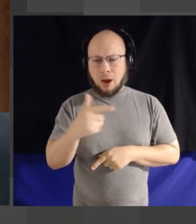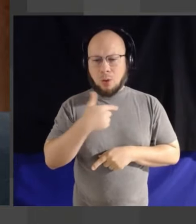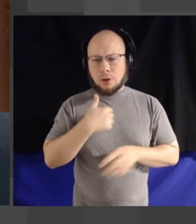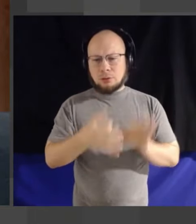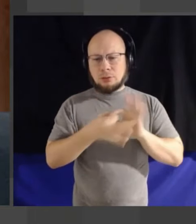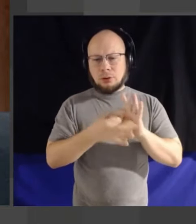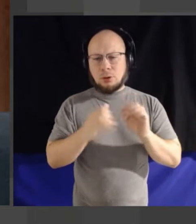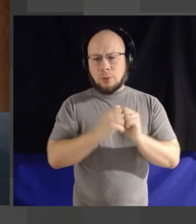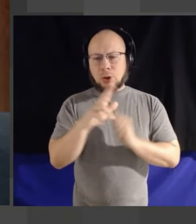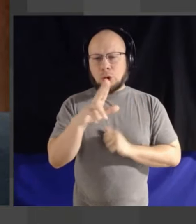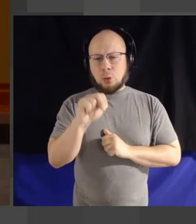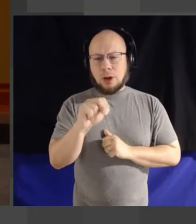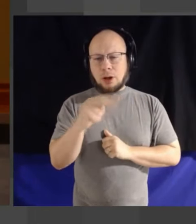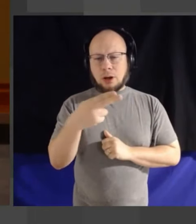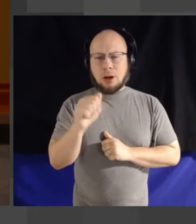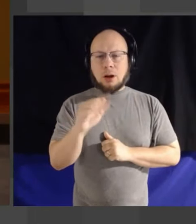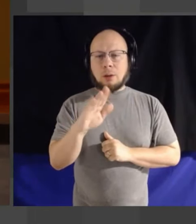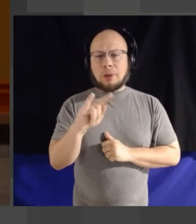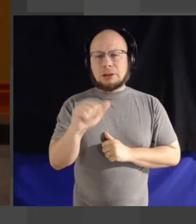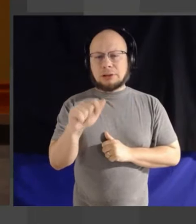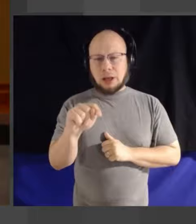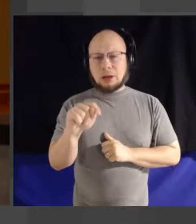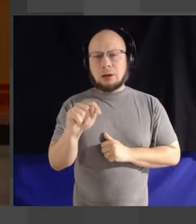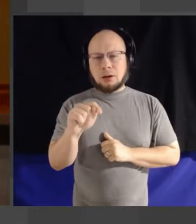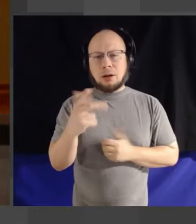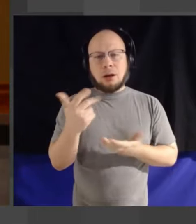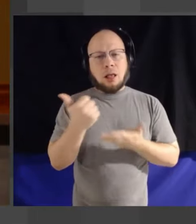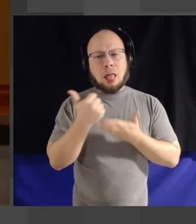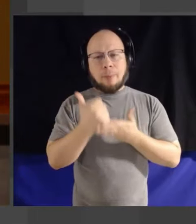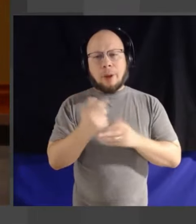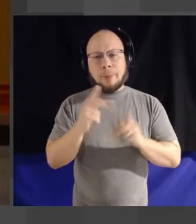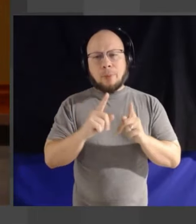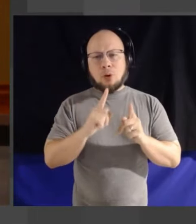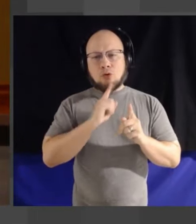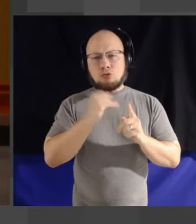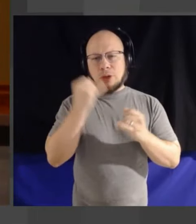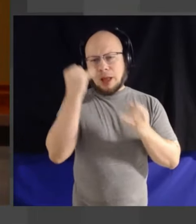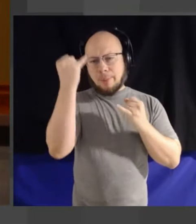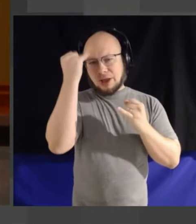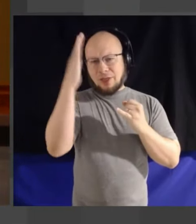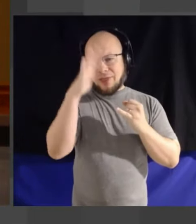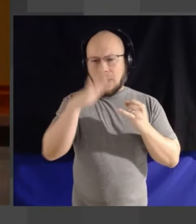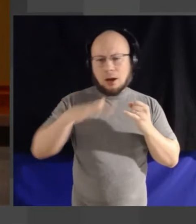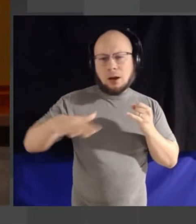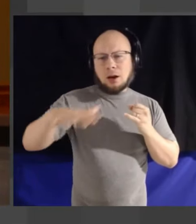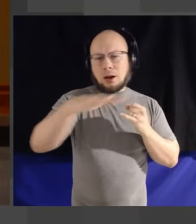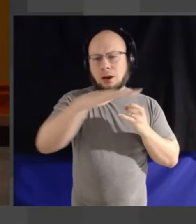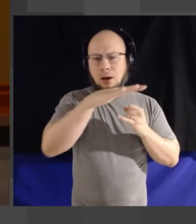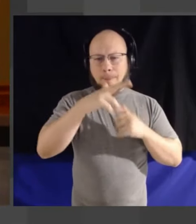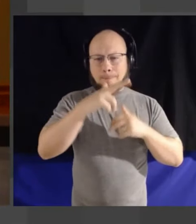EDITION AND BLOCK BY BLOCK. IT'S REALLY HELPING PEOPLE